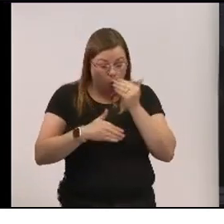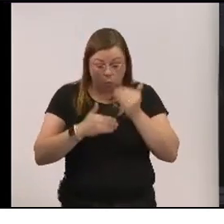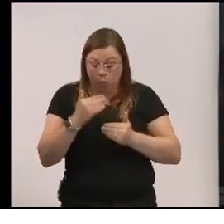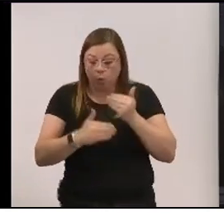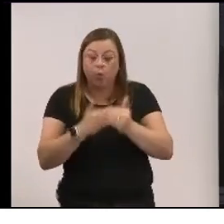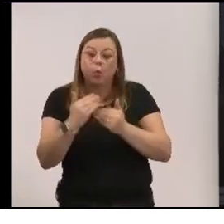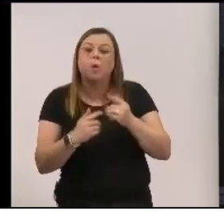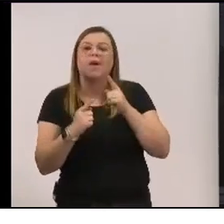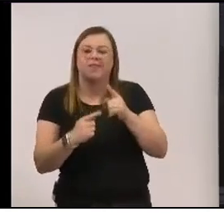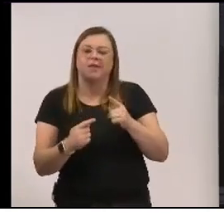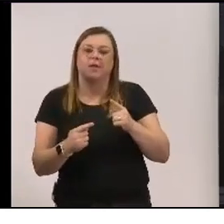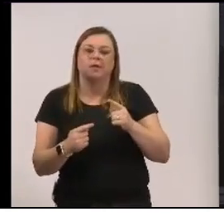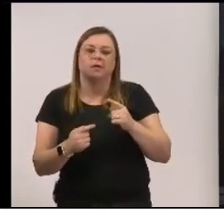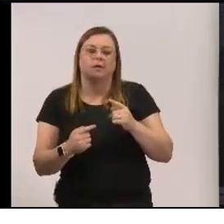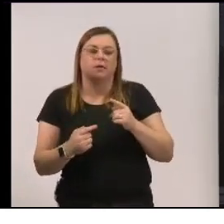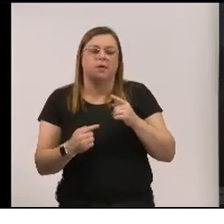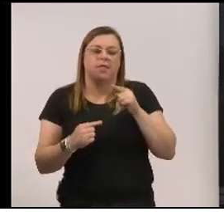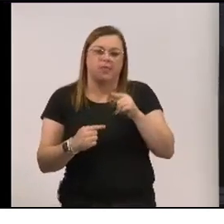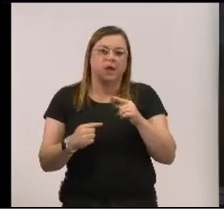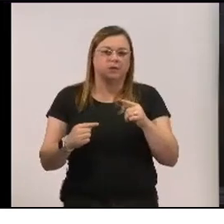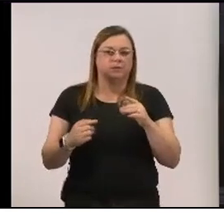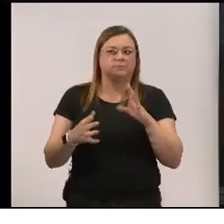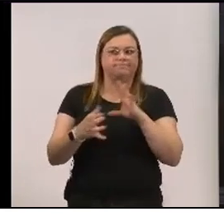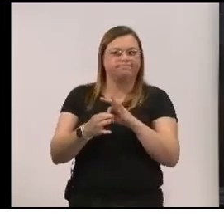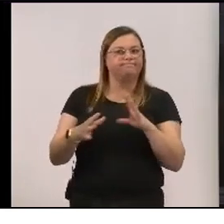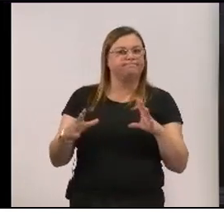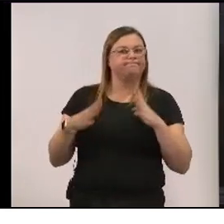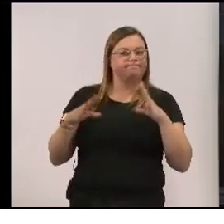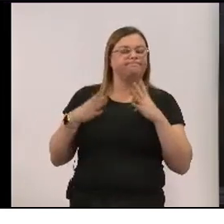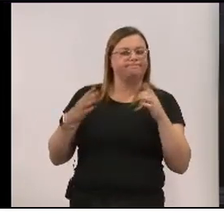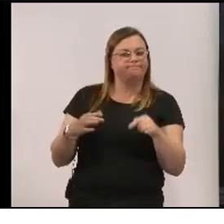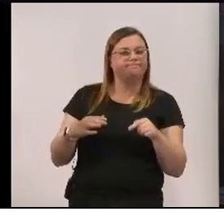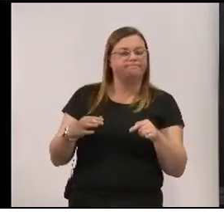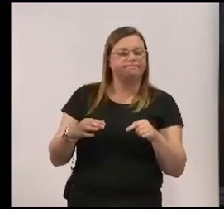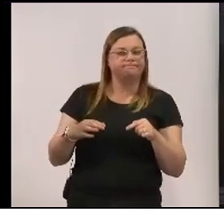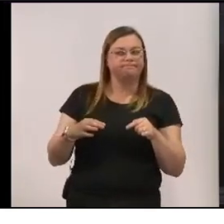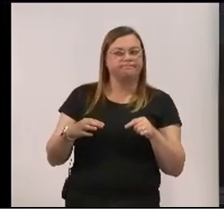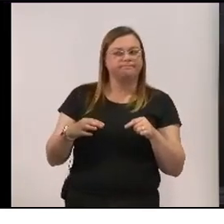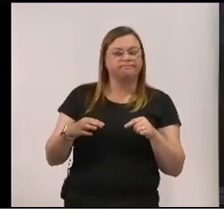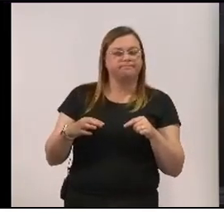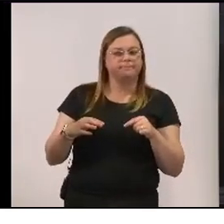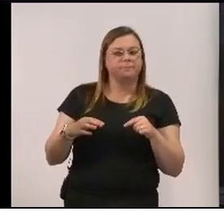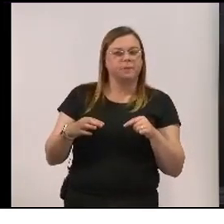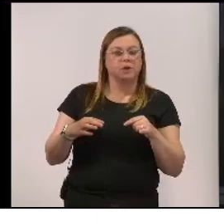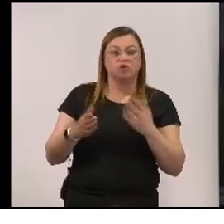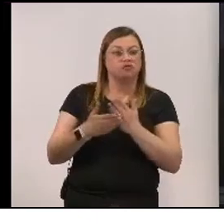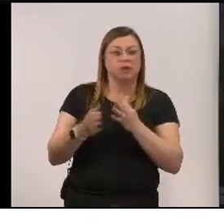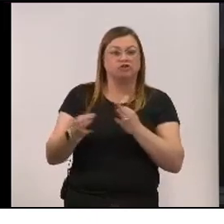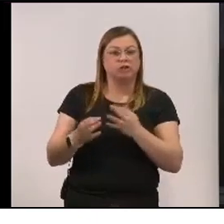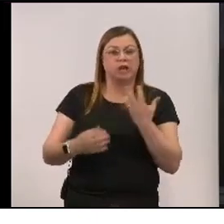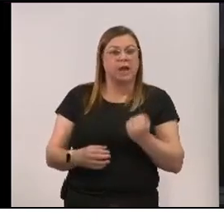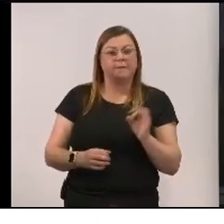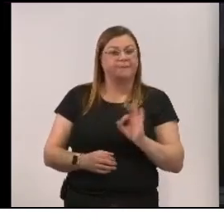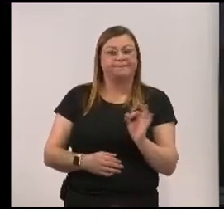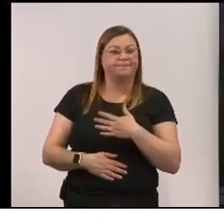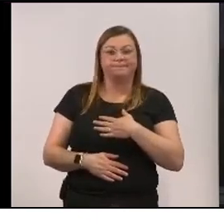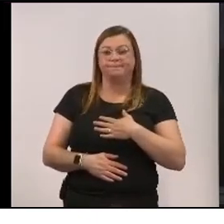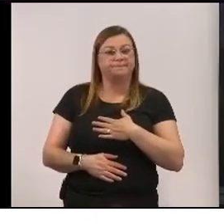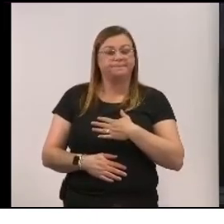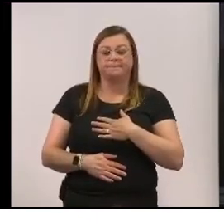I think from as far as preparing, there isn't a strategy perse.